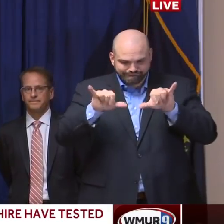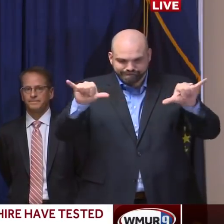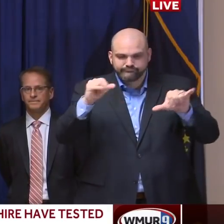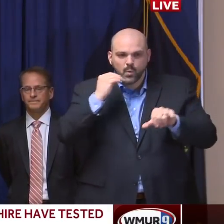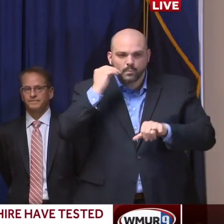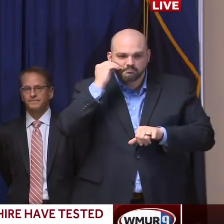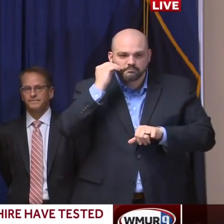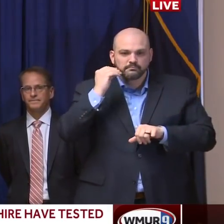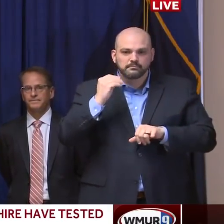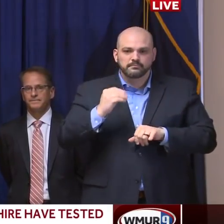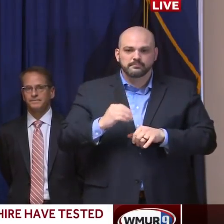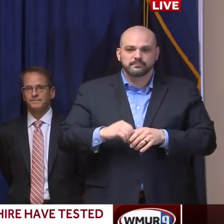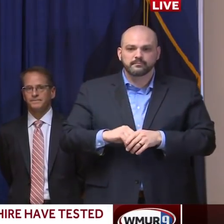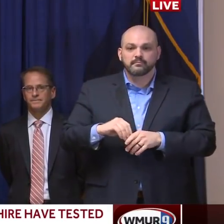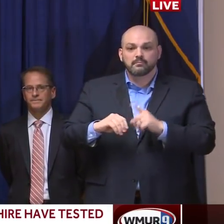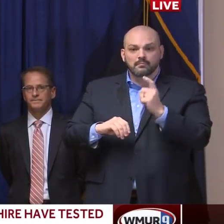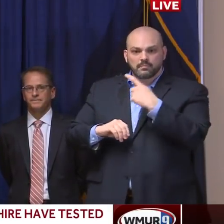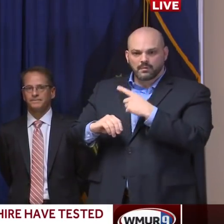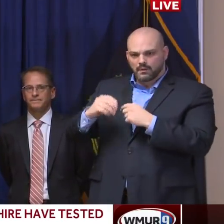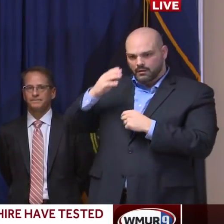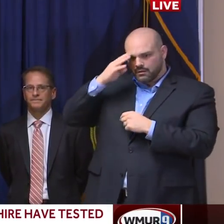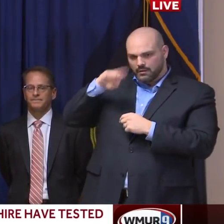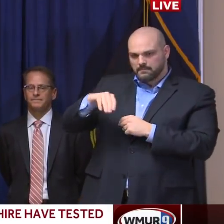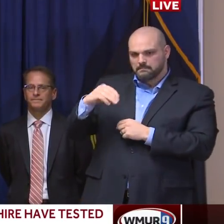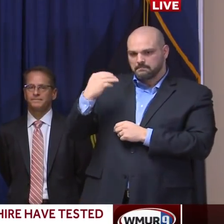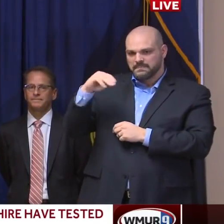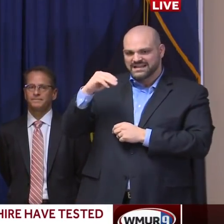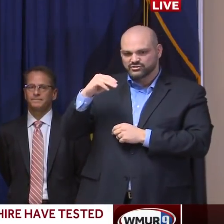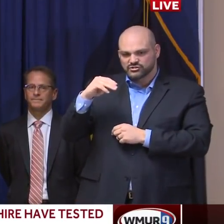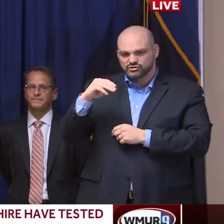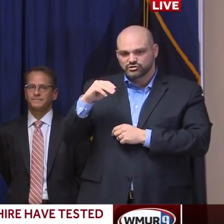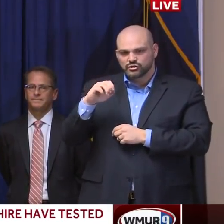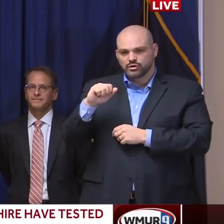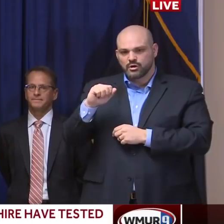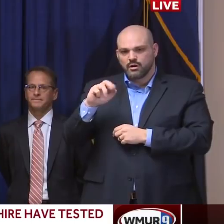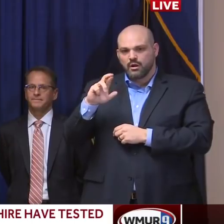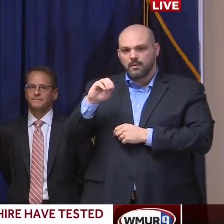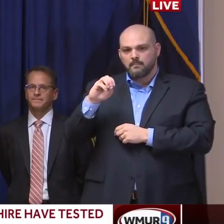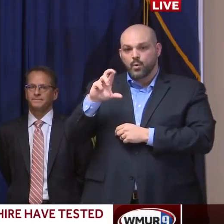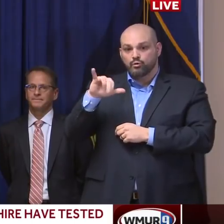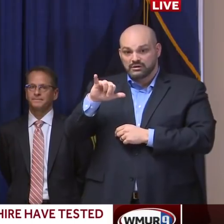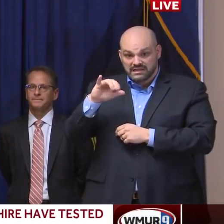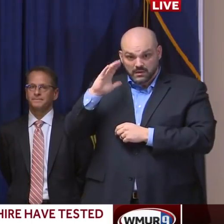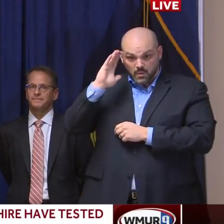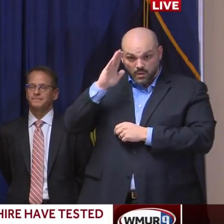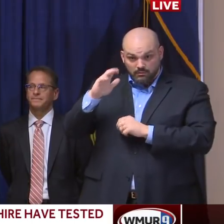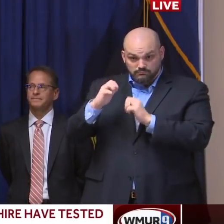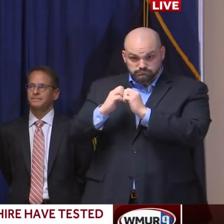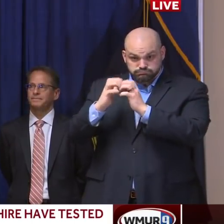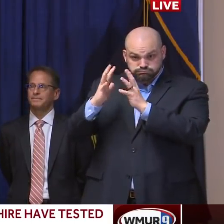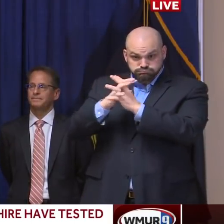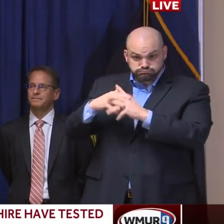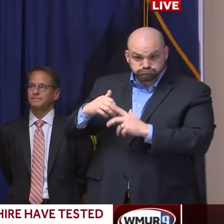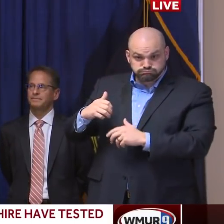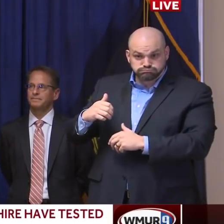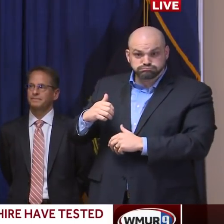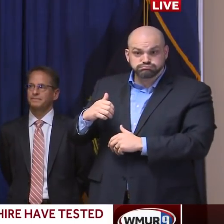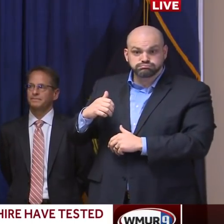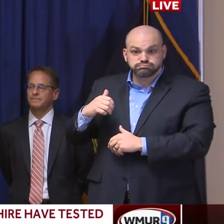NOBODY HAS BEEN LET OFF ISOLATION YET. I UNDERSTAND THERE MAY BE SOME MEDICAL TENTS IN MANCHESTER HARBOR.